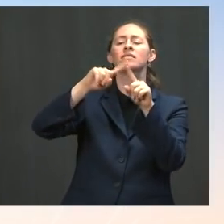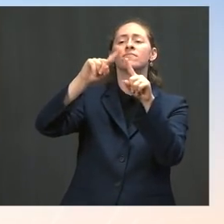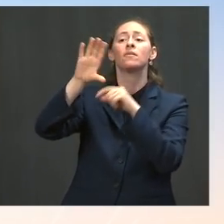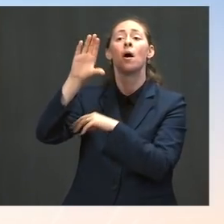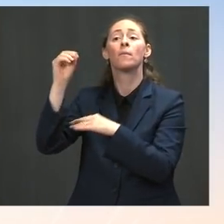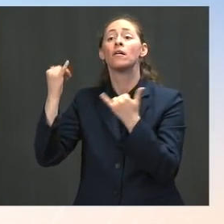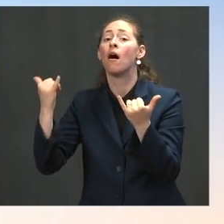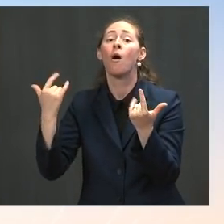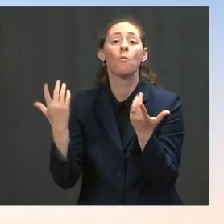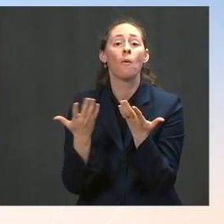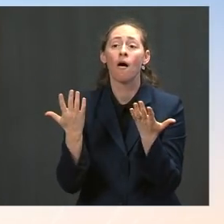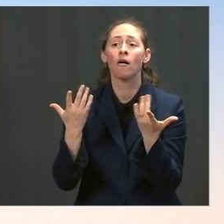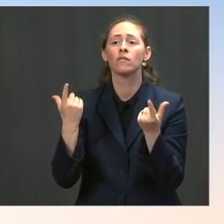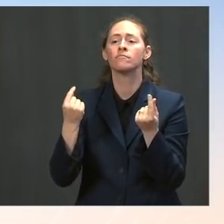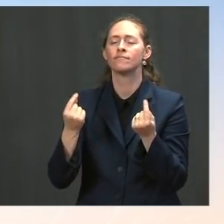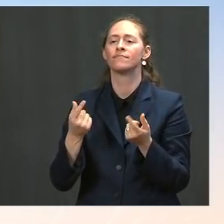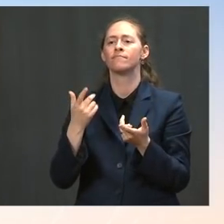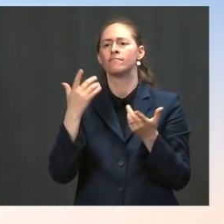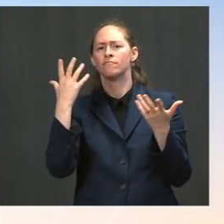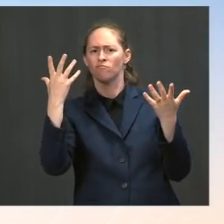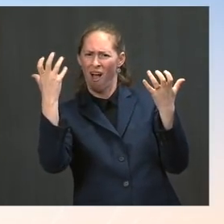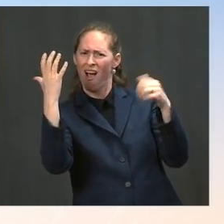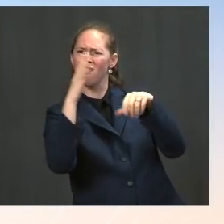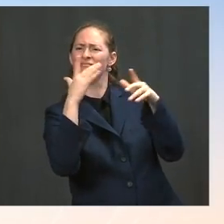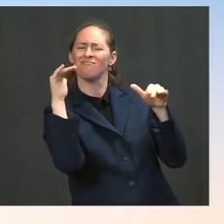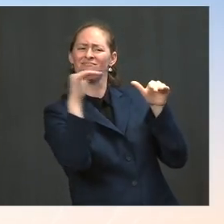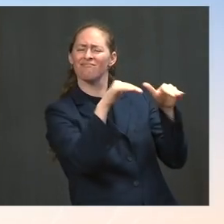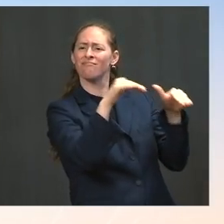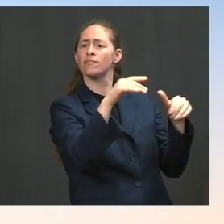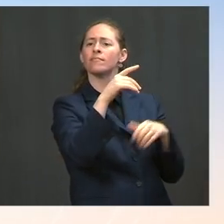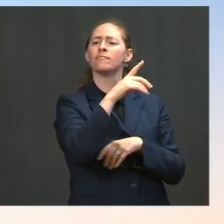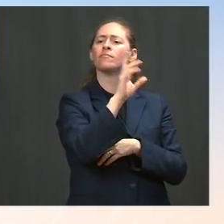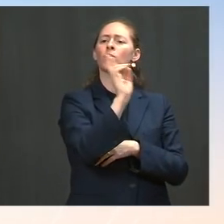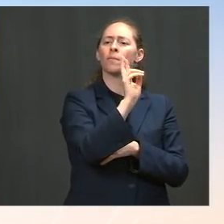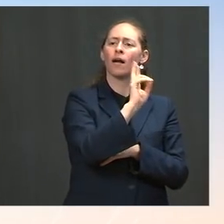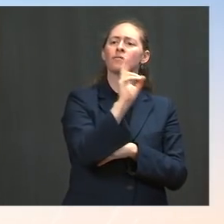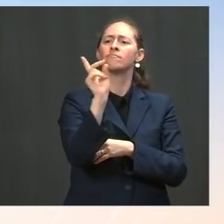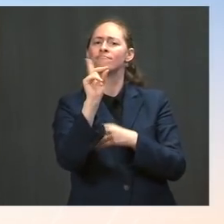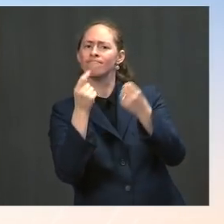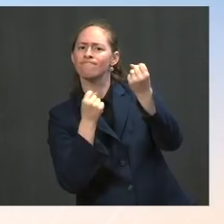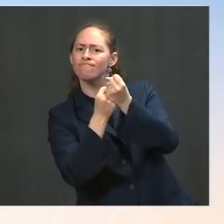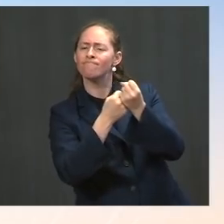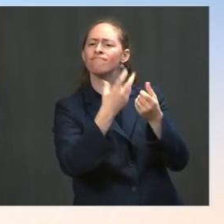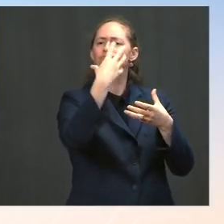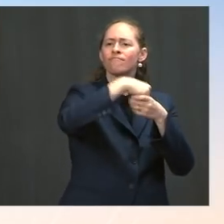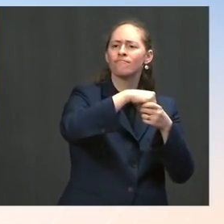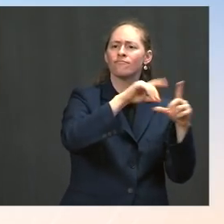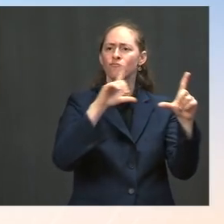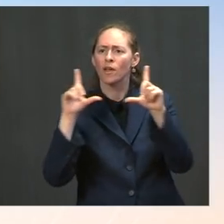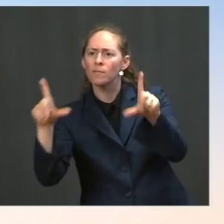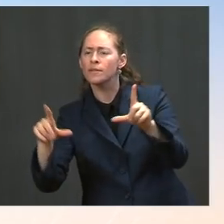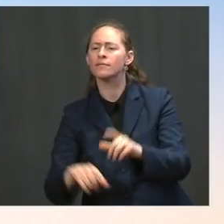The CEOs from GM, Delta Airlines, Nike, Walmart, Bank of America, and more make up Build Together's CEO working group,